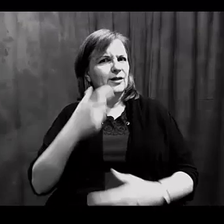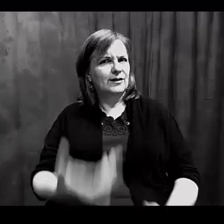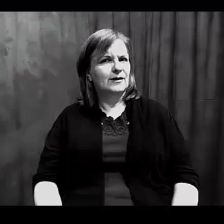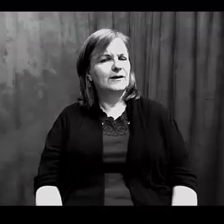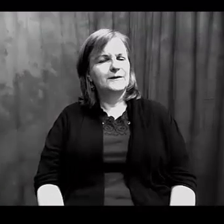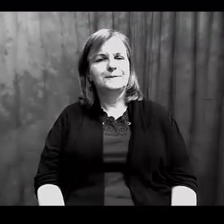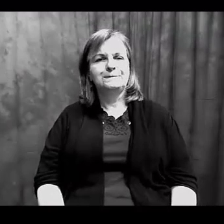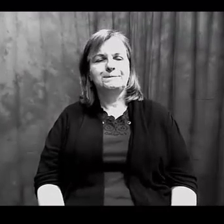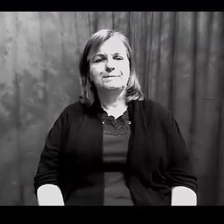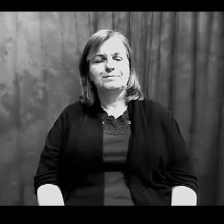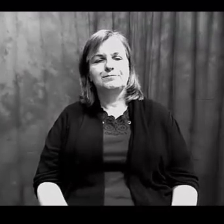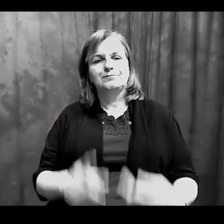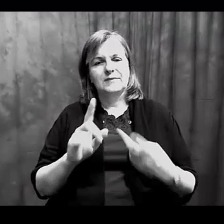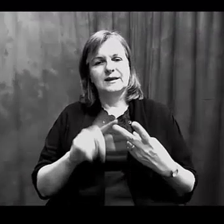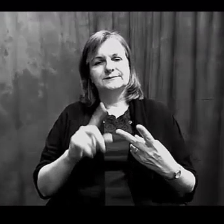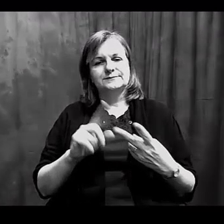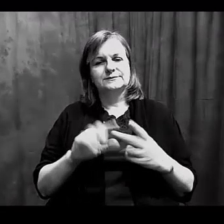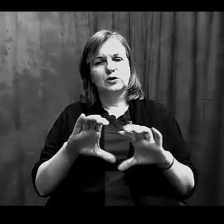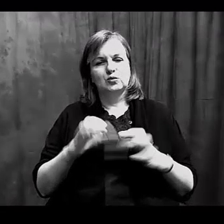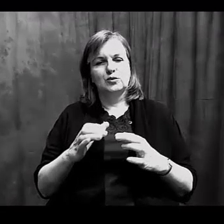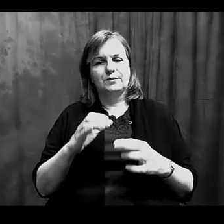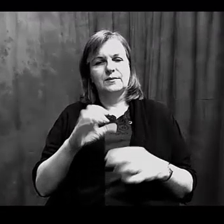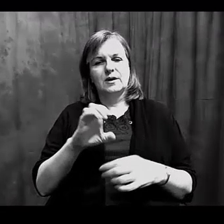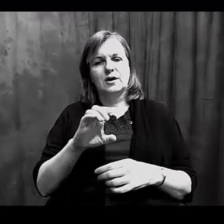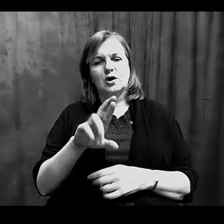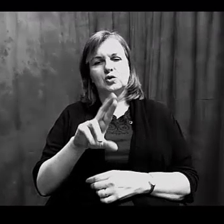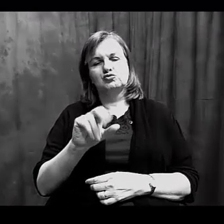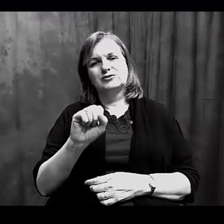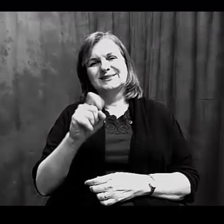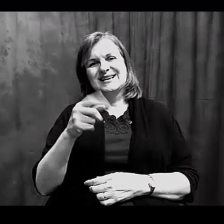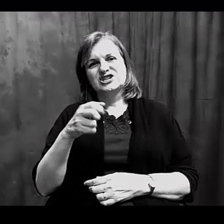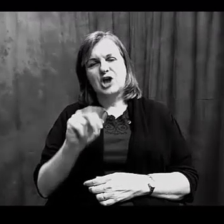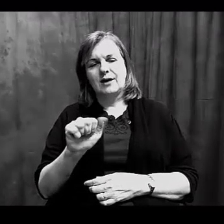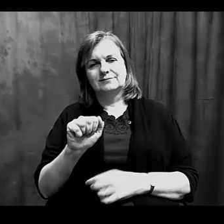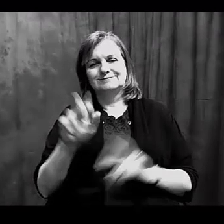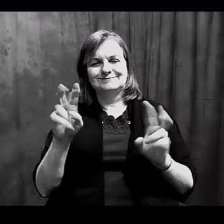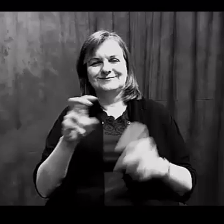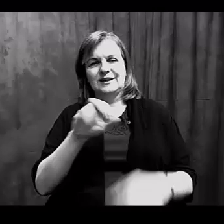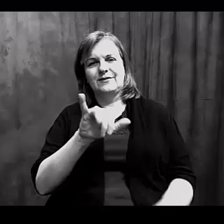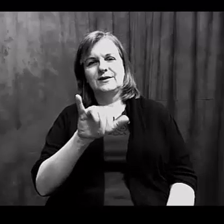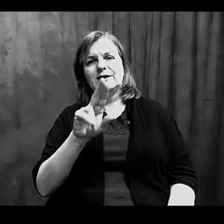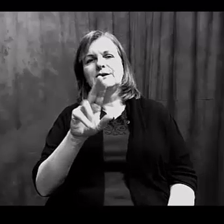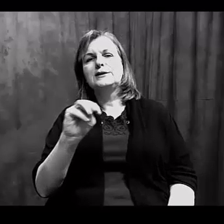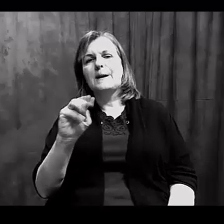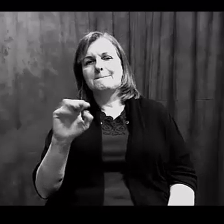they look like pit vipers right but I promise they are just the back end of a caterpillar!